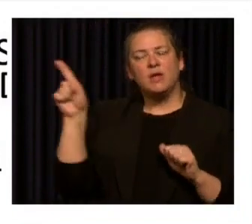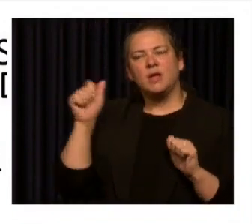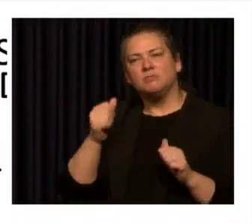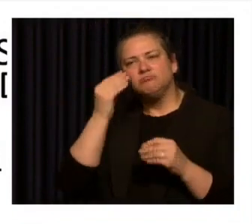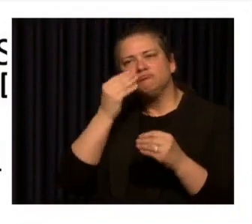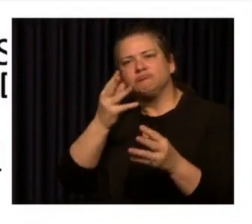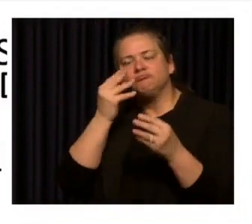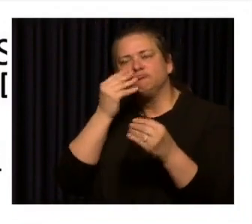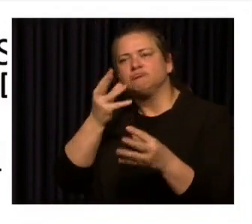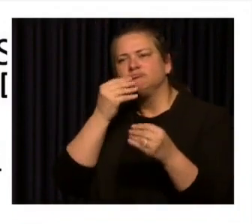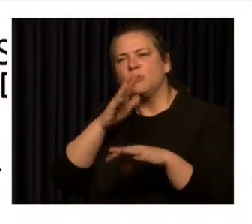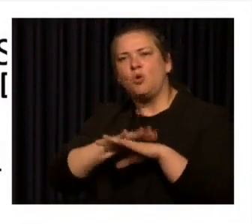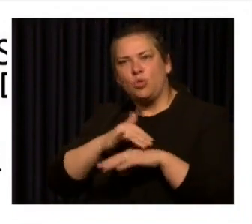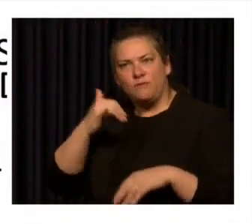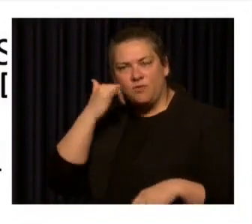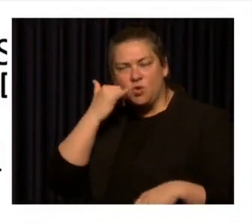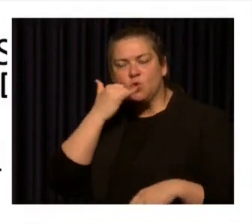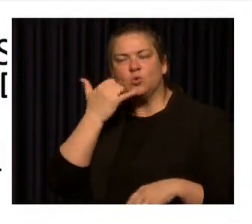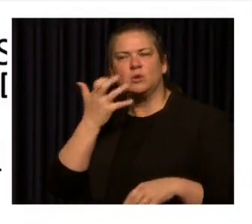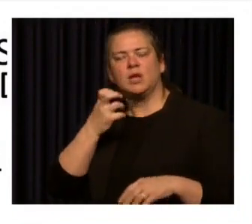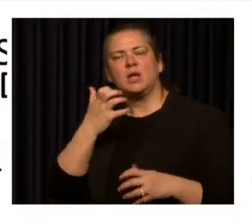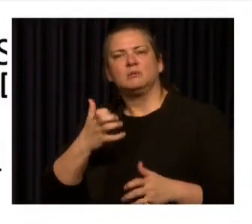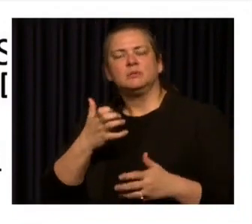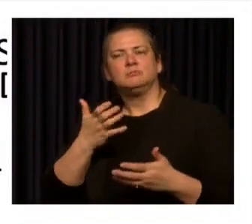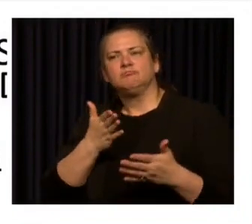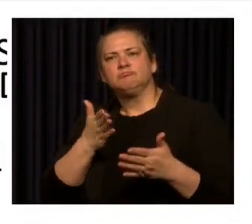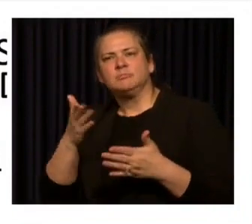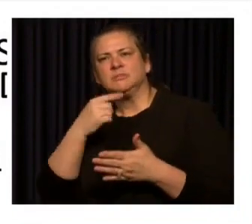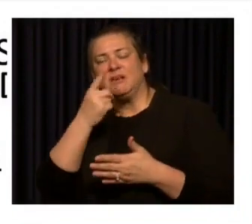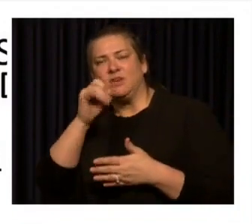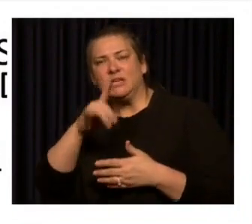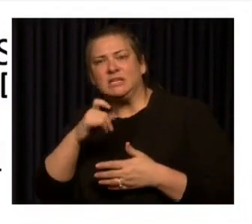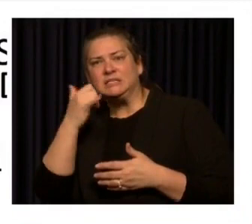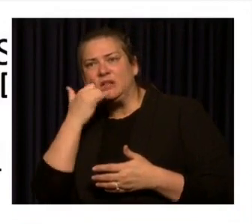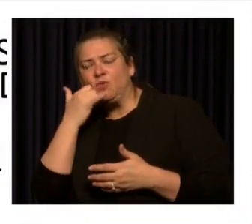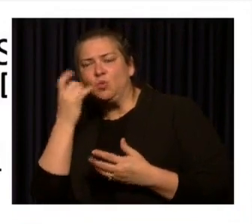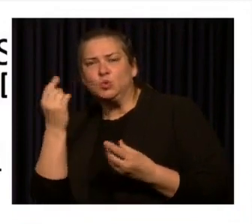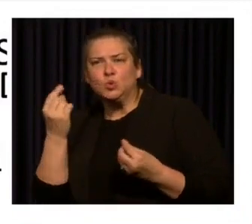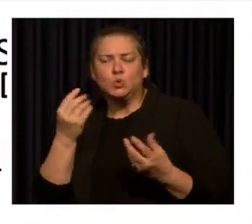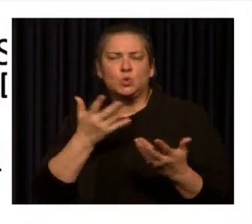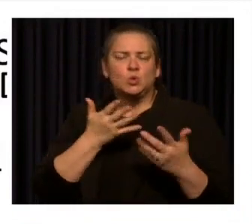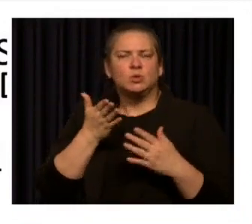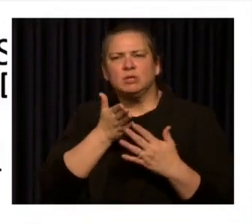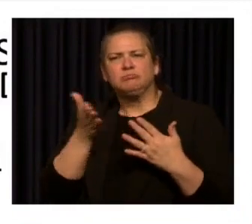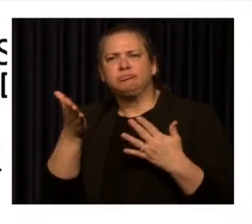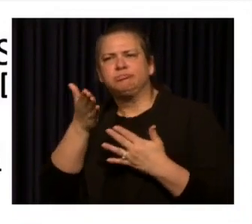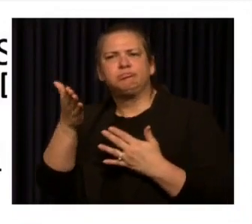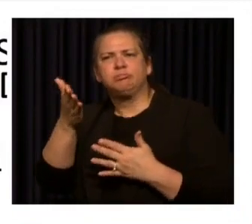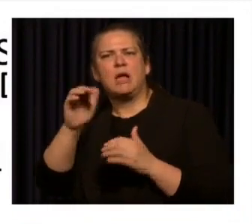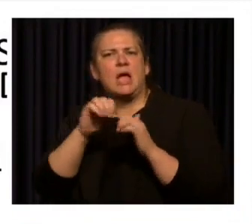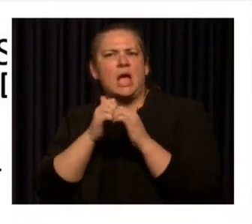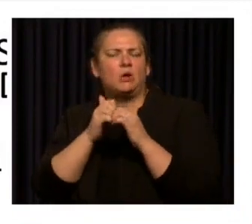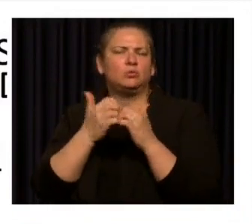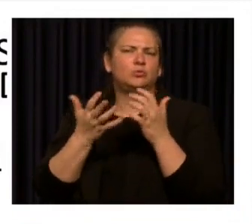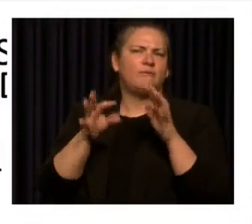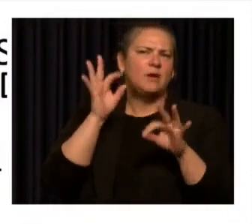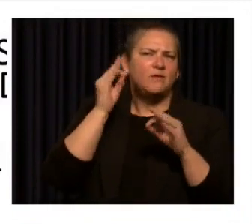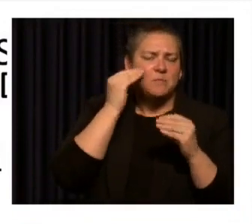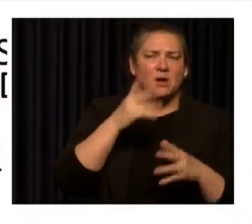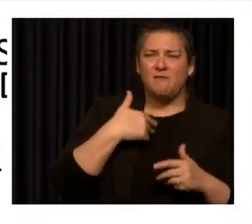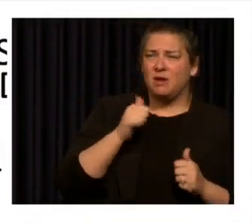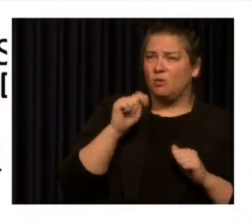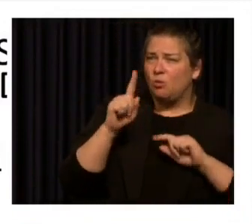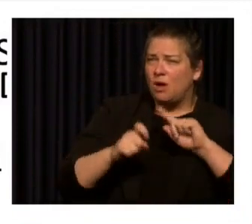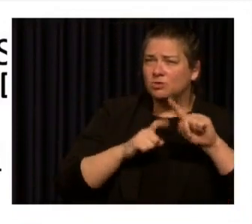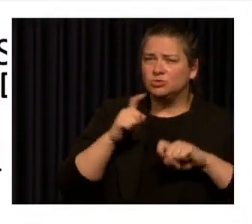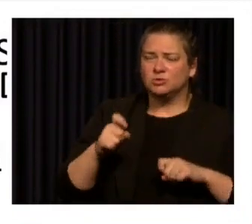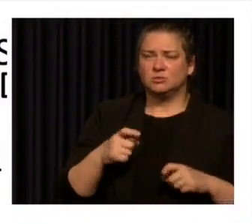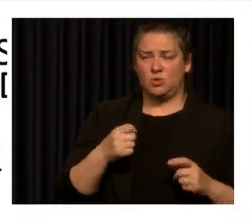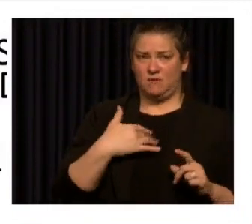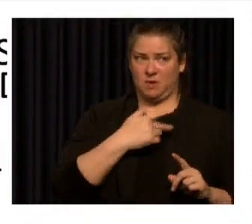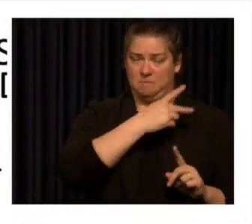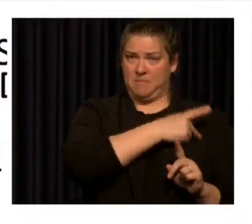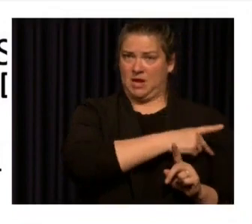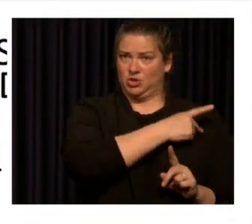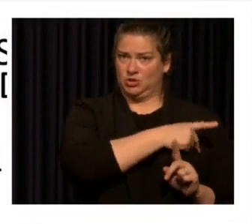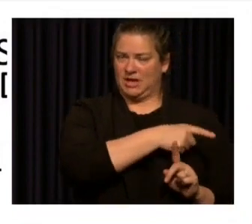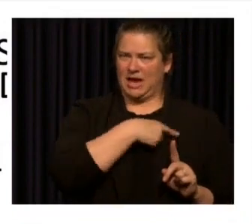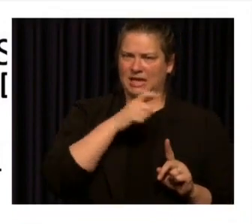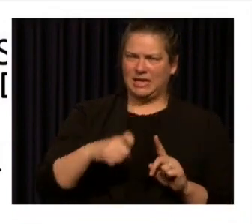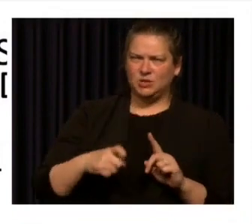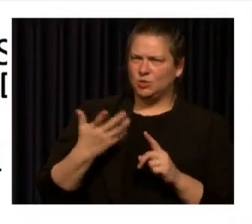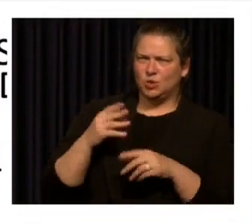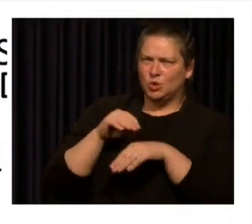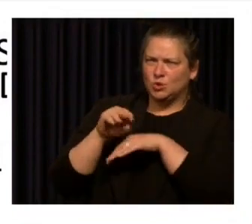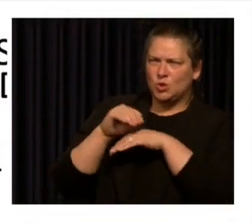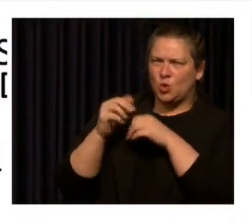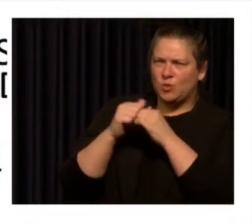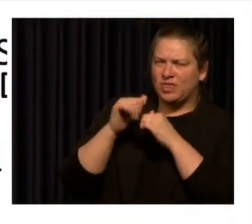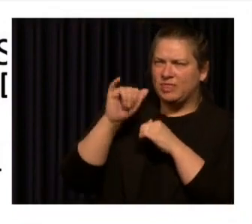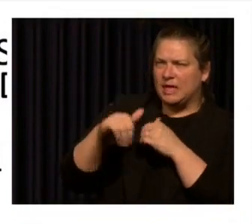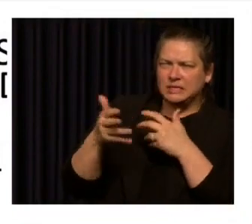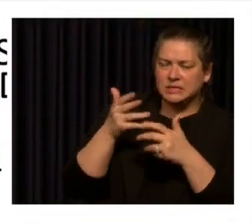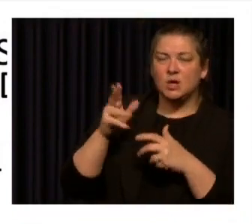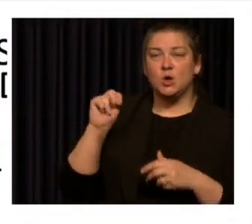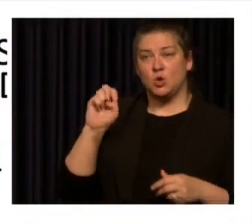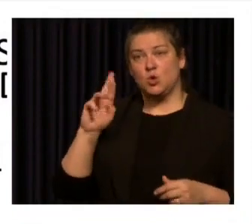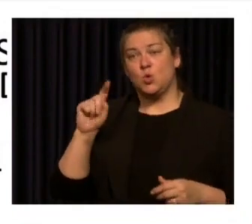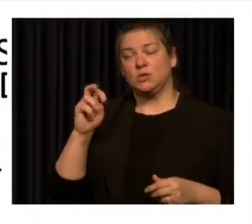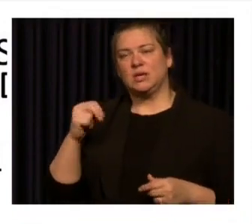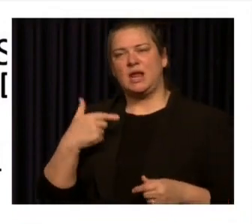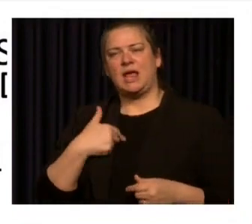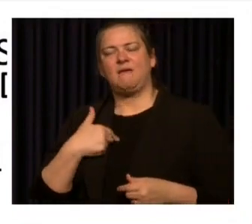FOR FAMILY MEMBERS OR PARENTS WHO CALL WITH QUESTIONS OR CONCERNS, THEY WILL GIVE YOU INFORMATION OVER THE PHONE AND DIRECT YOU IF YOU NEED CLINICIANS ACROSS THE STATE.